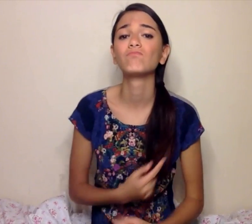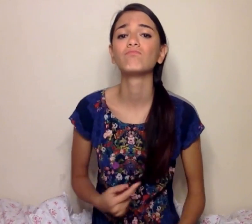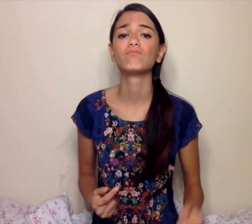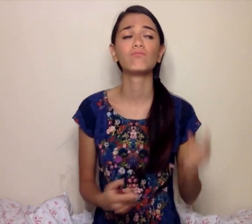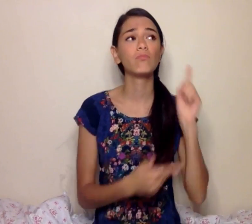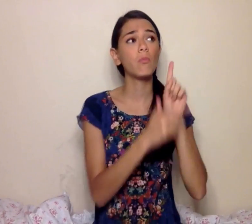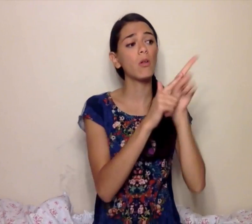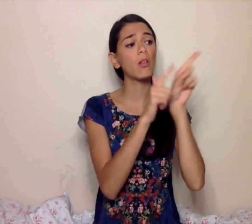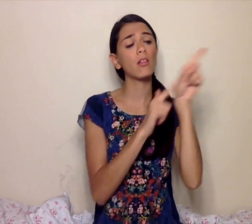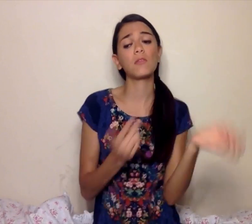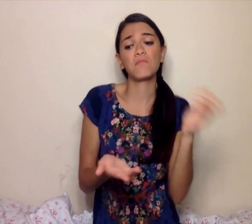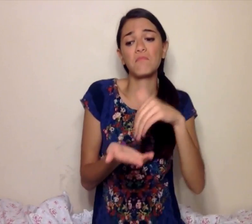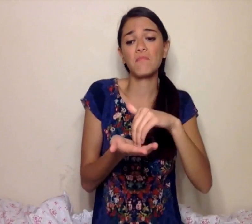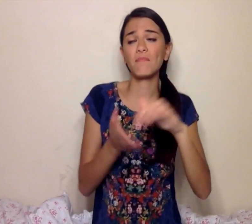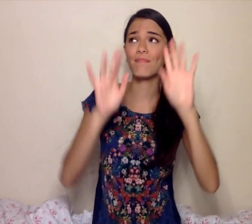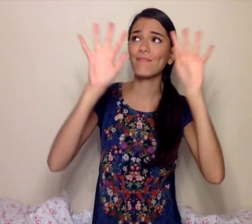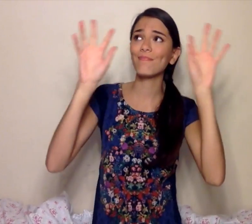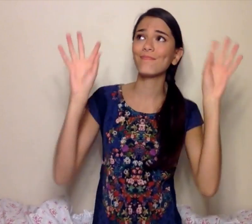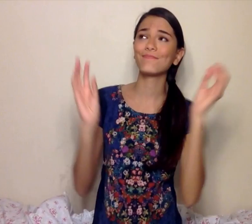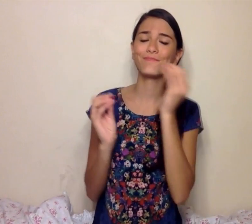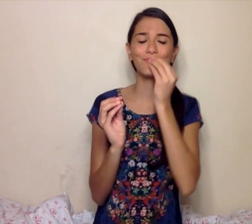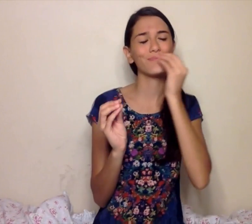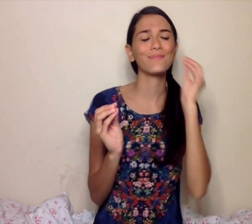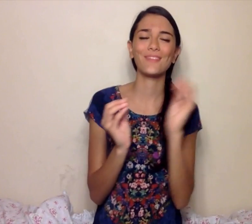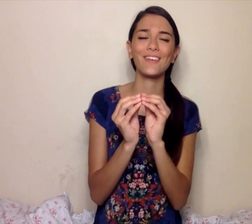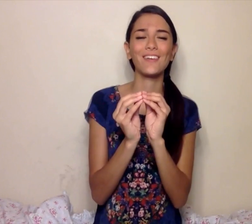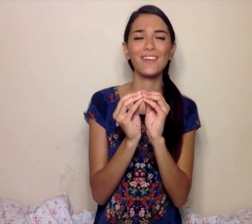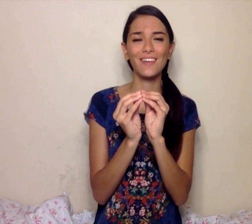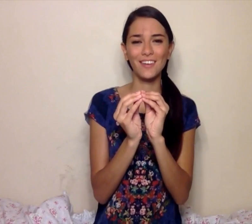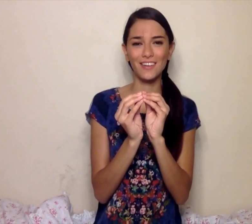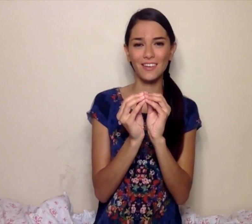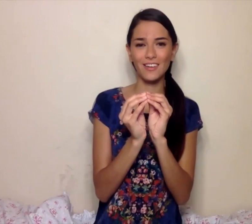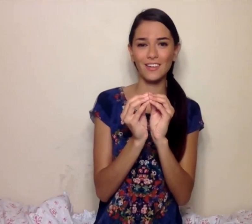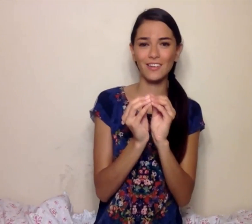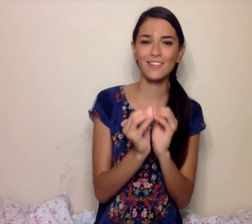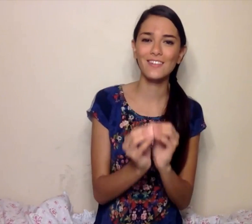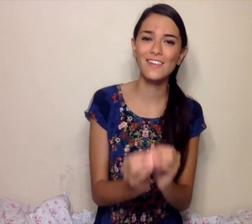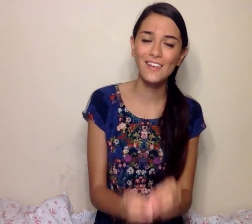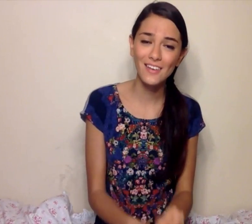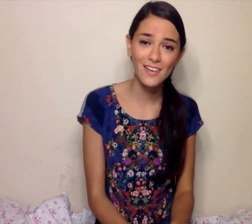Kiss me under the light of a thousand stars